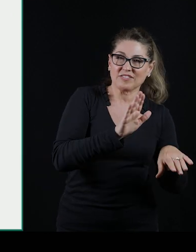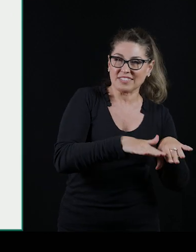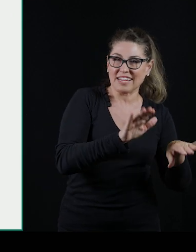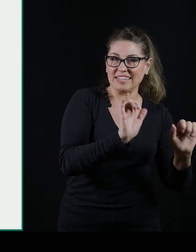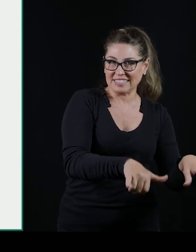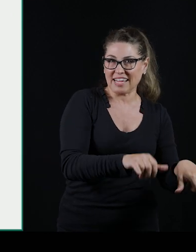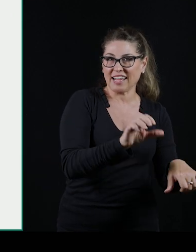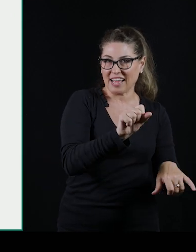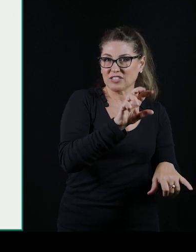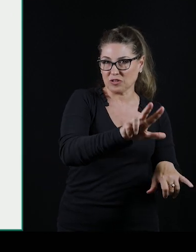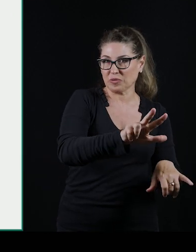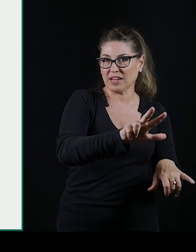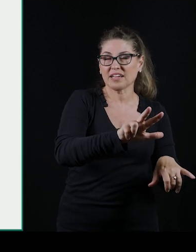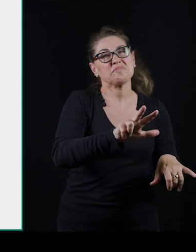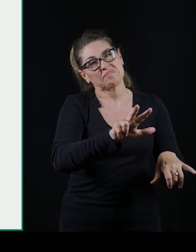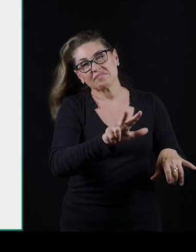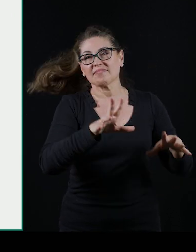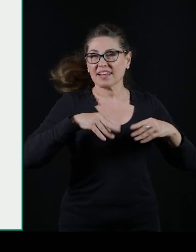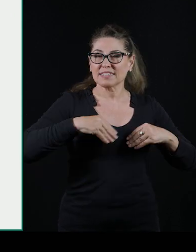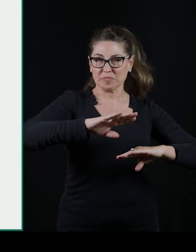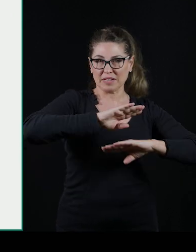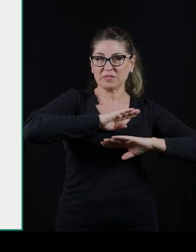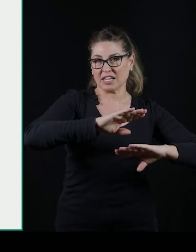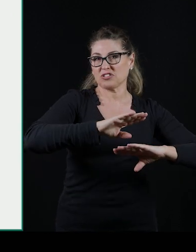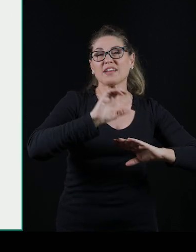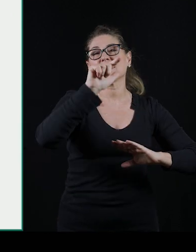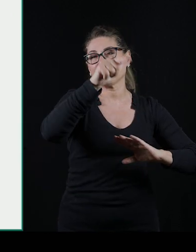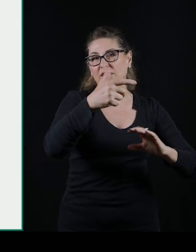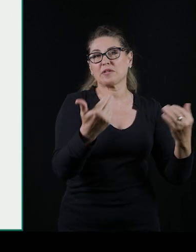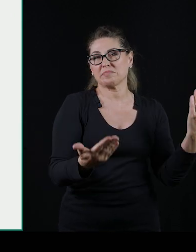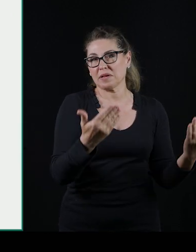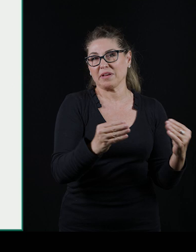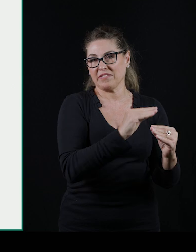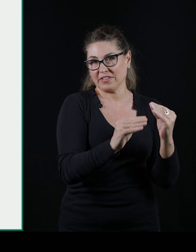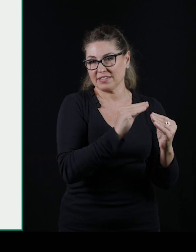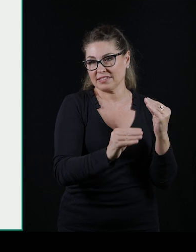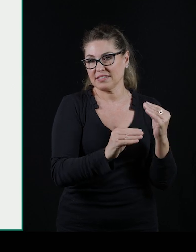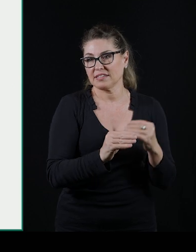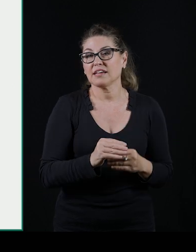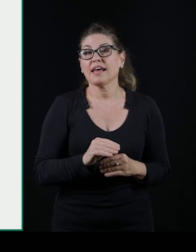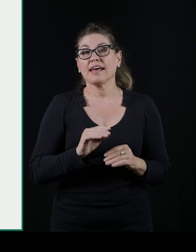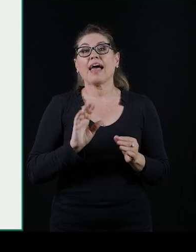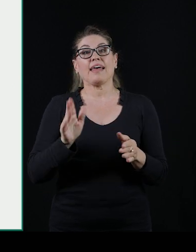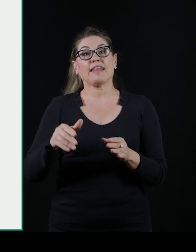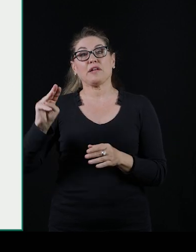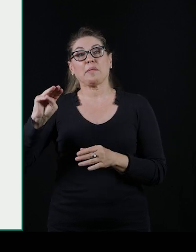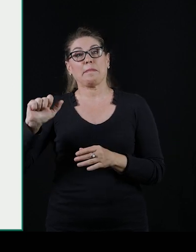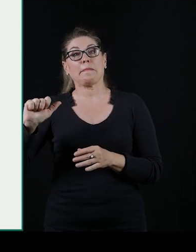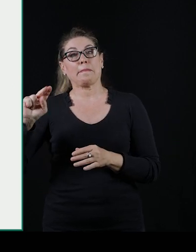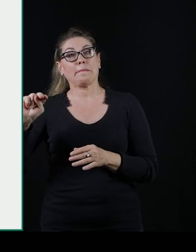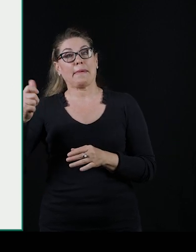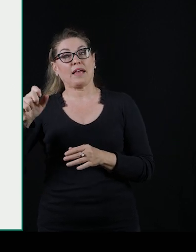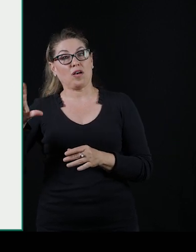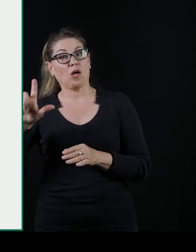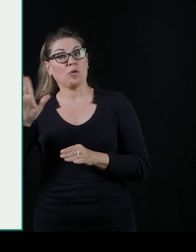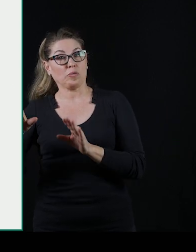And we accepted that as a limitation and felt like that was something we could come back and address later, which actually Mangal will speak to you later in this presentation.